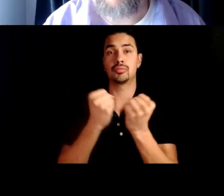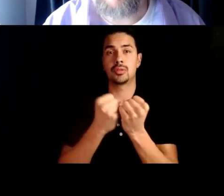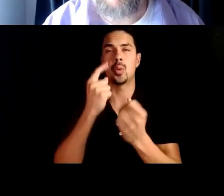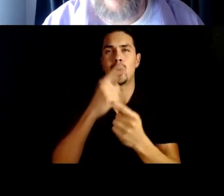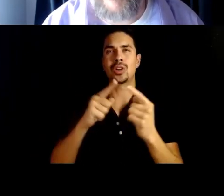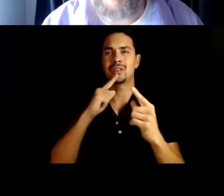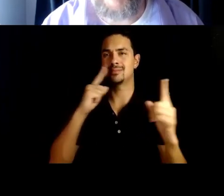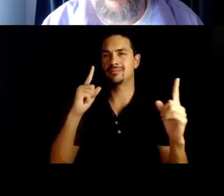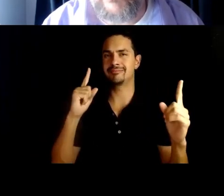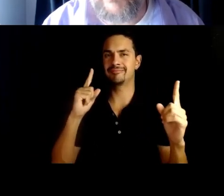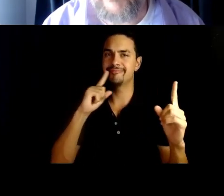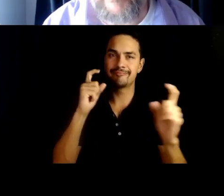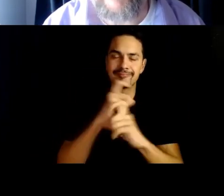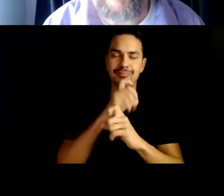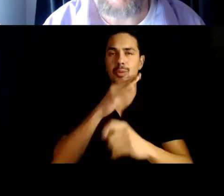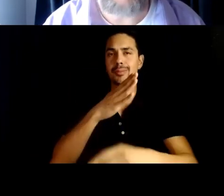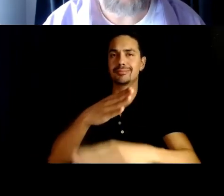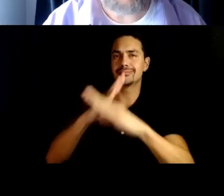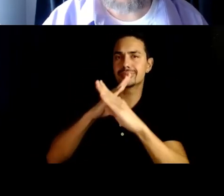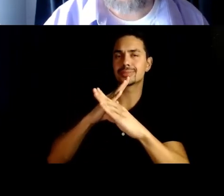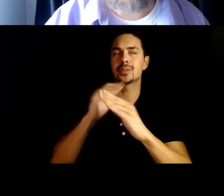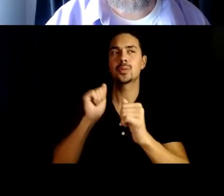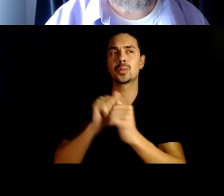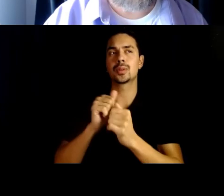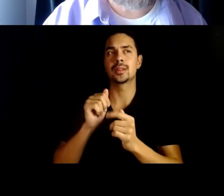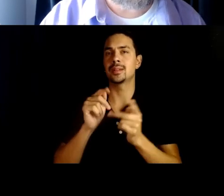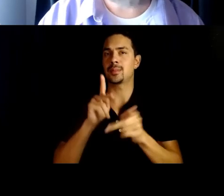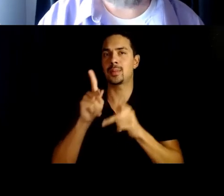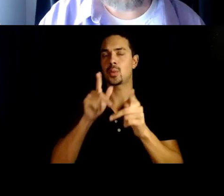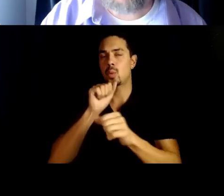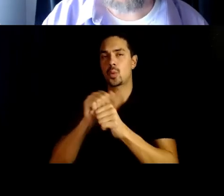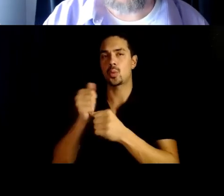or for providers who work with trans folks, and then we'll end with some actions,